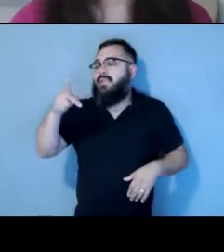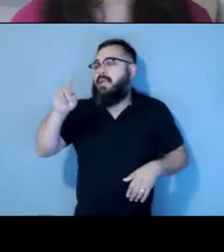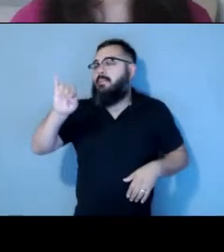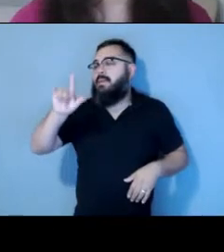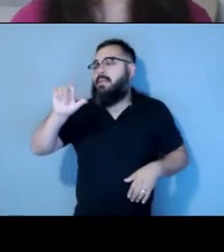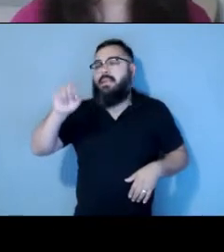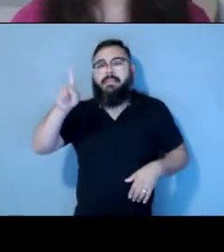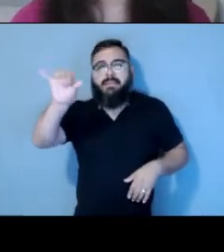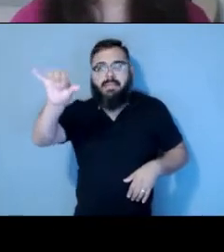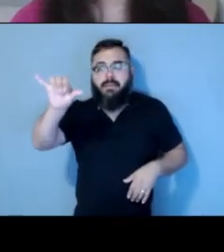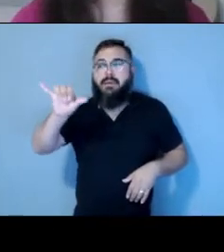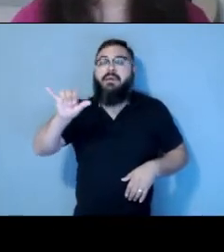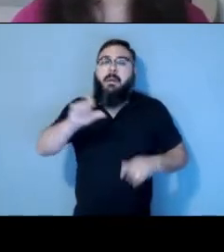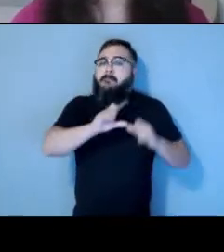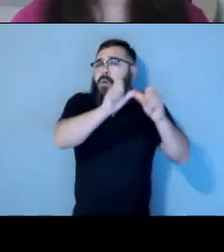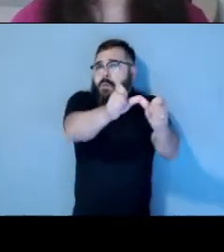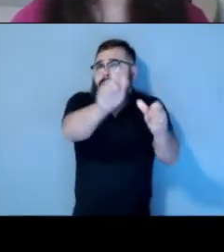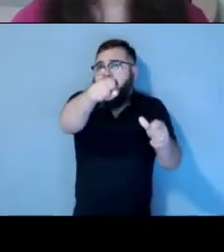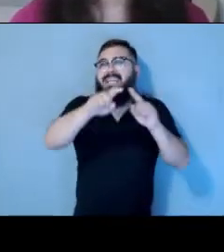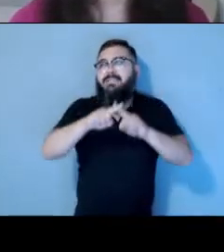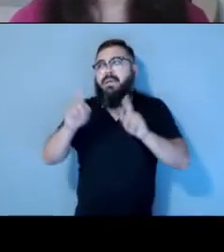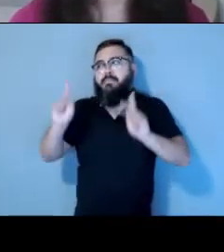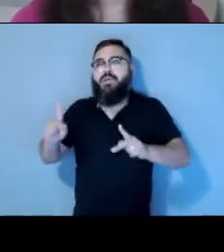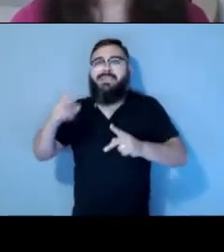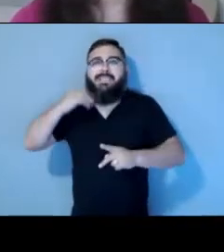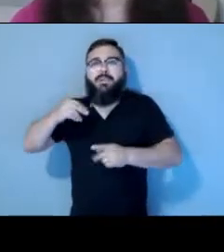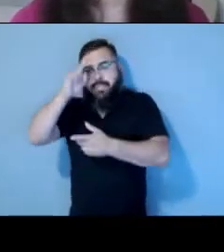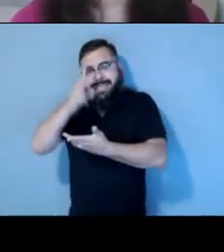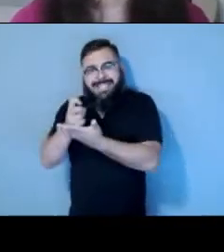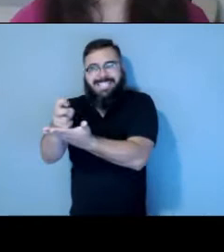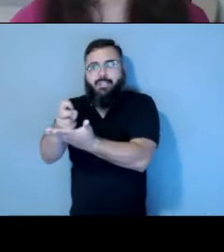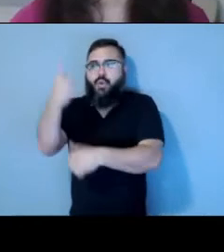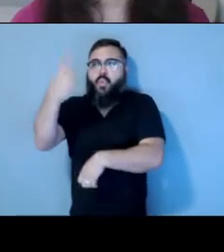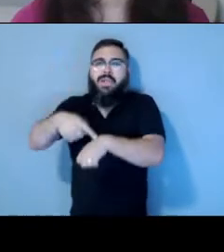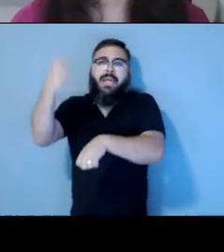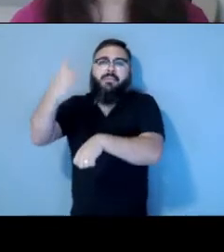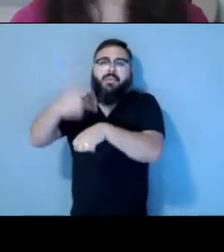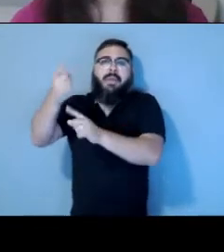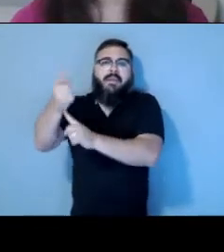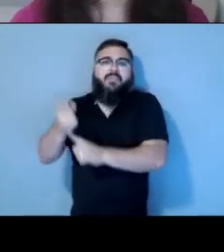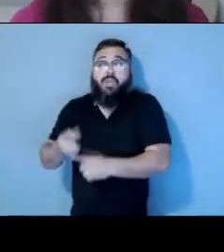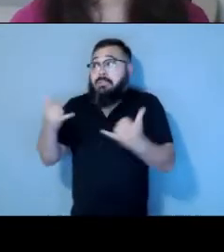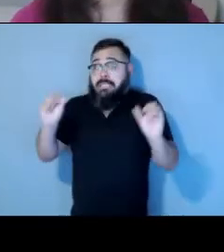but somebody only has a seizure perhaps twice a year that is likely to qualify as a disability, yes.